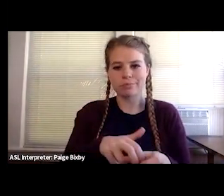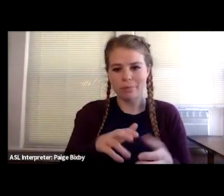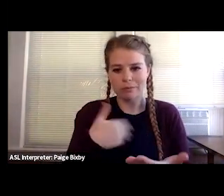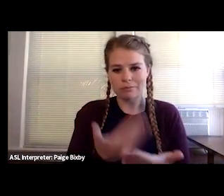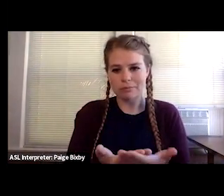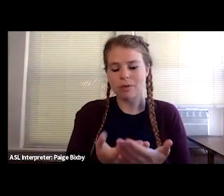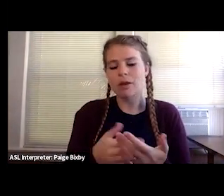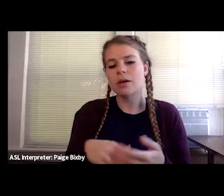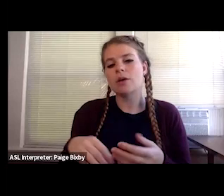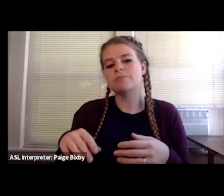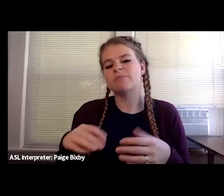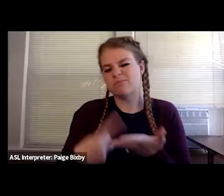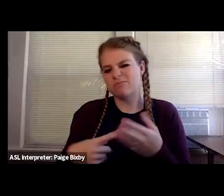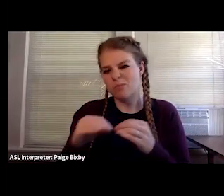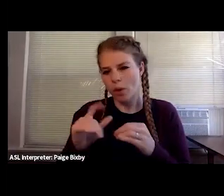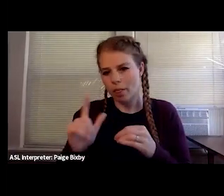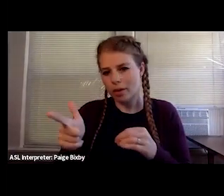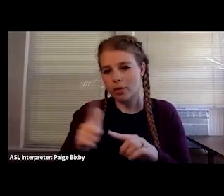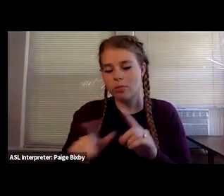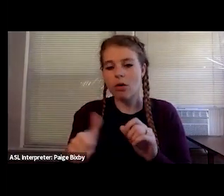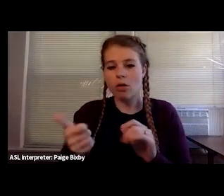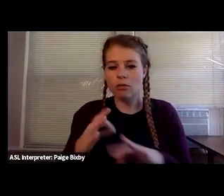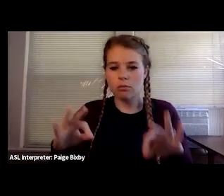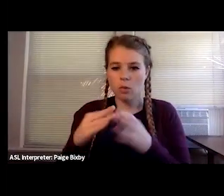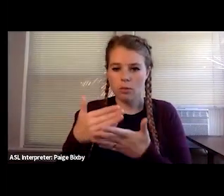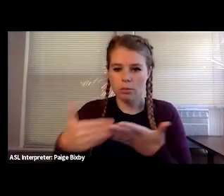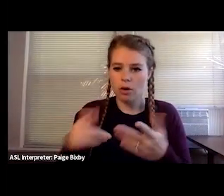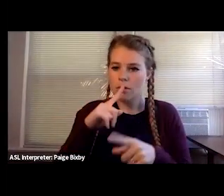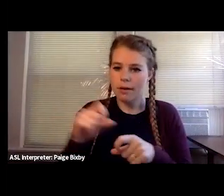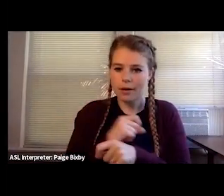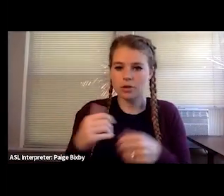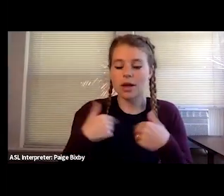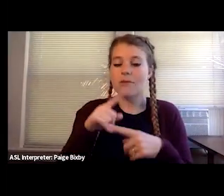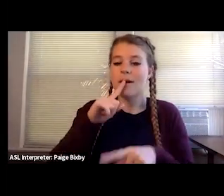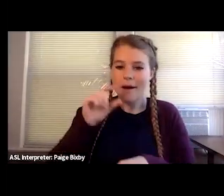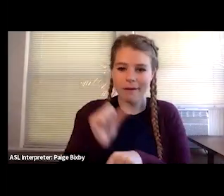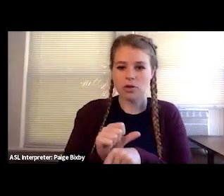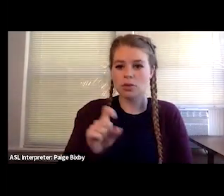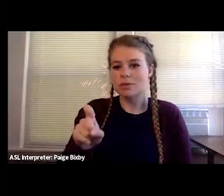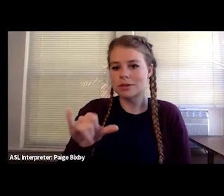but another important aspect would be able to have actual xylazine test strips for people to be able to test their drugs